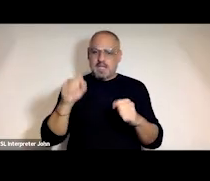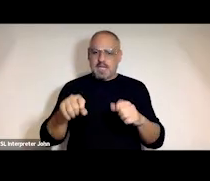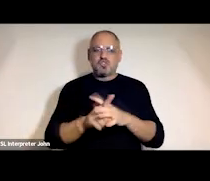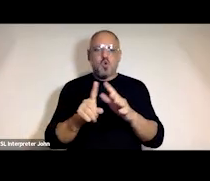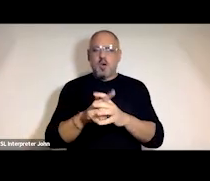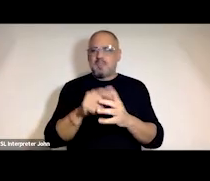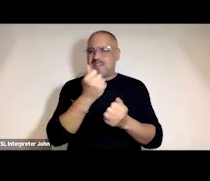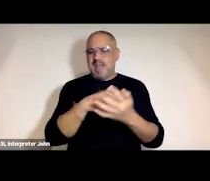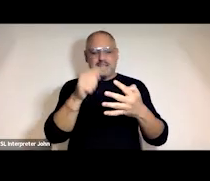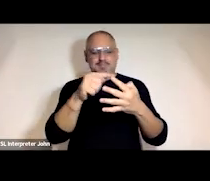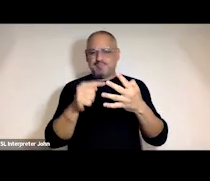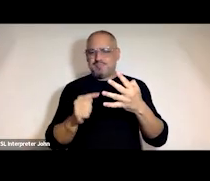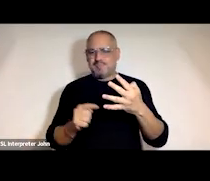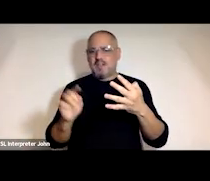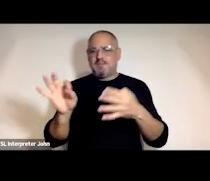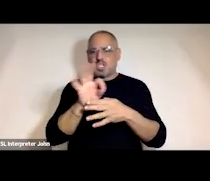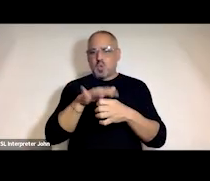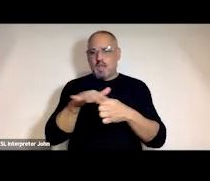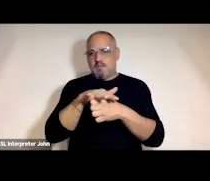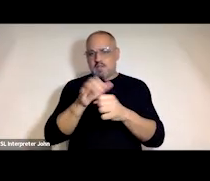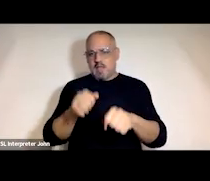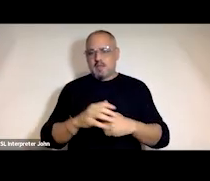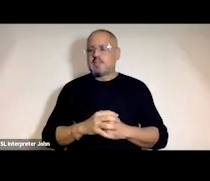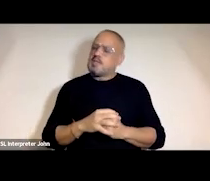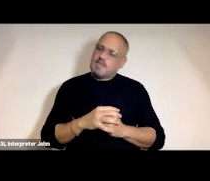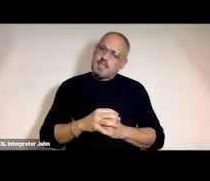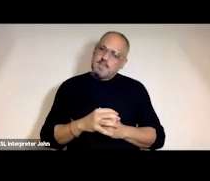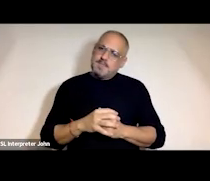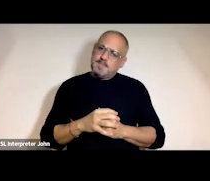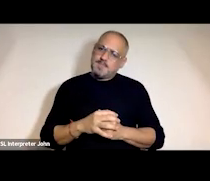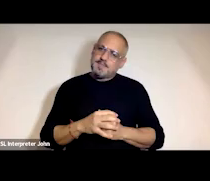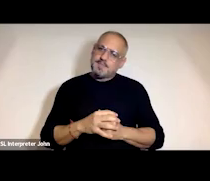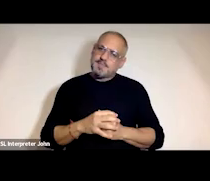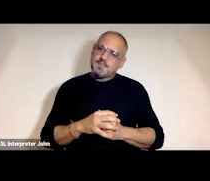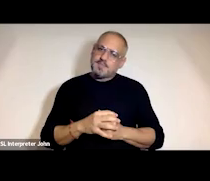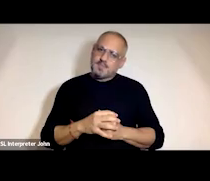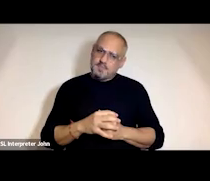for any of the four functional areas. And we'll cover a lot of that